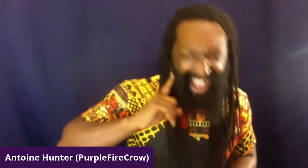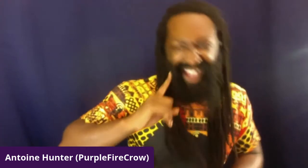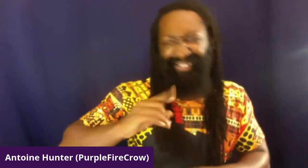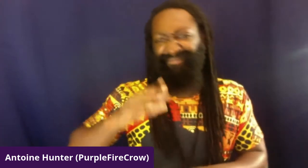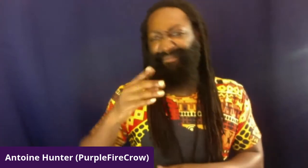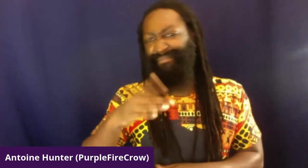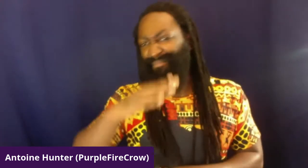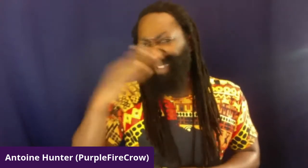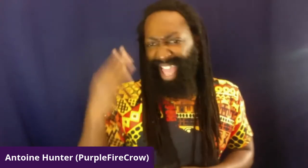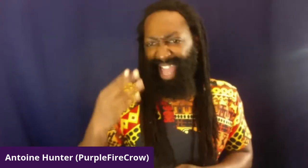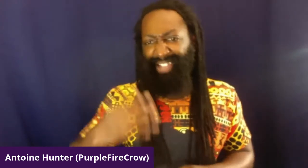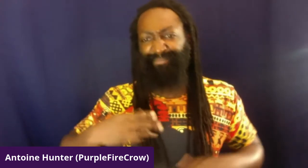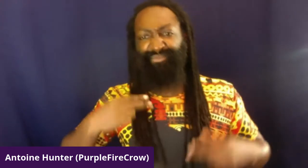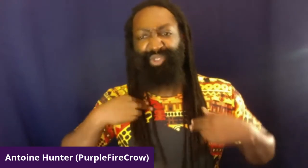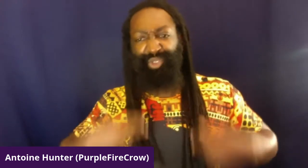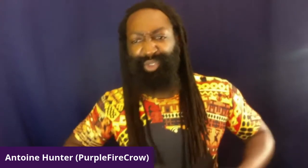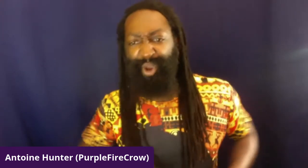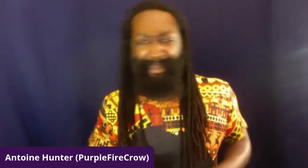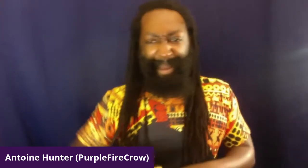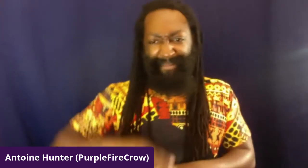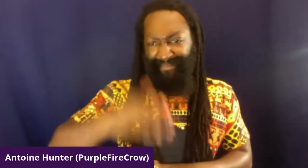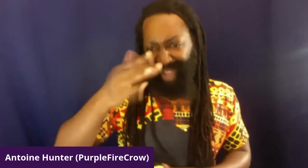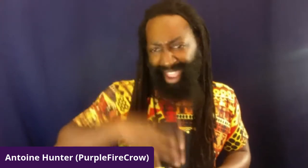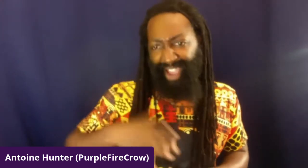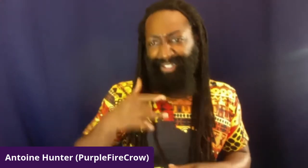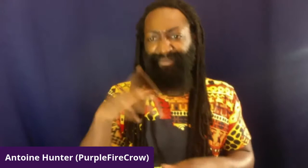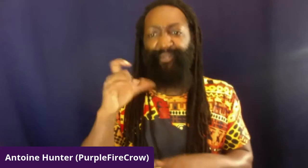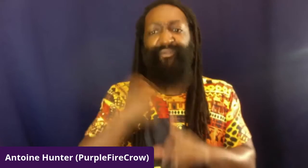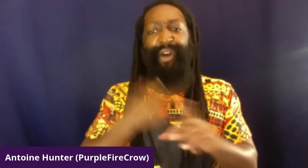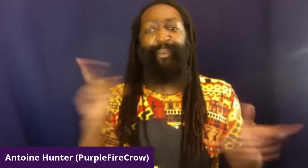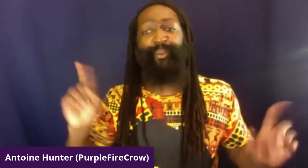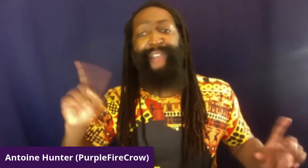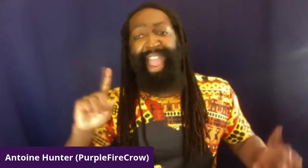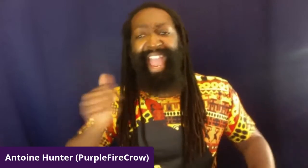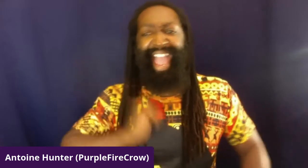Matt is deaf, black, human being.